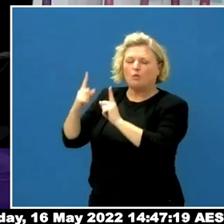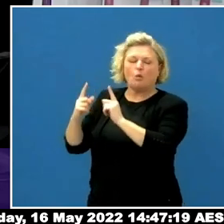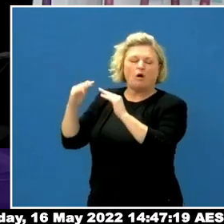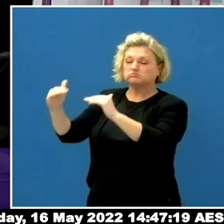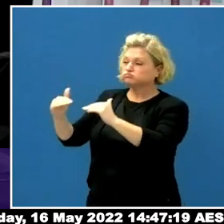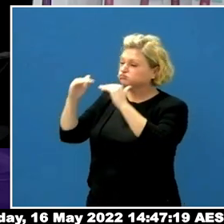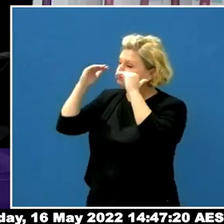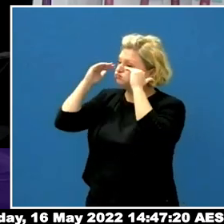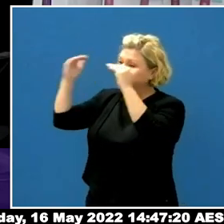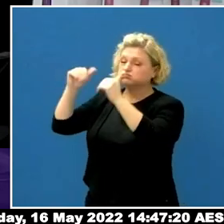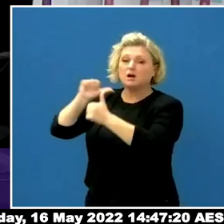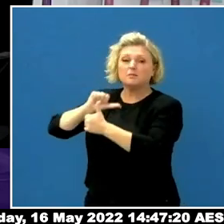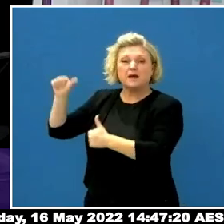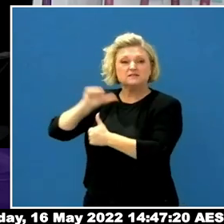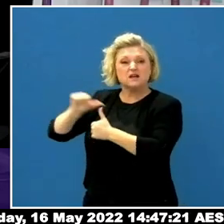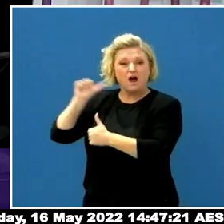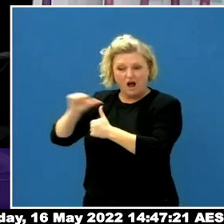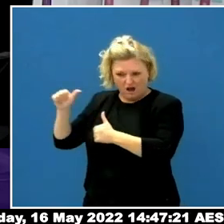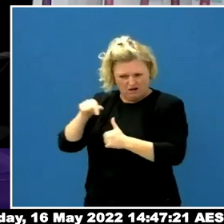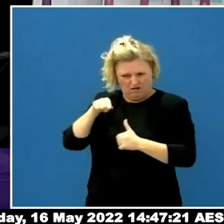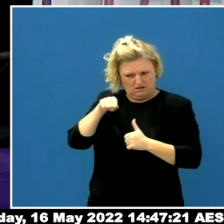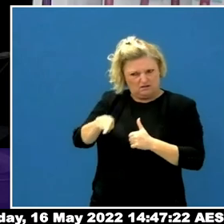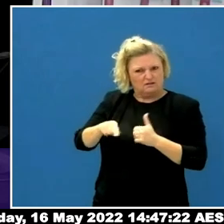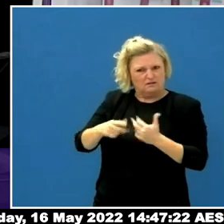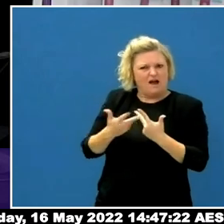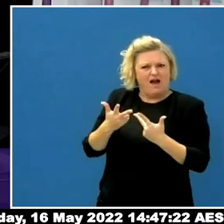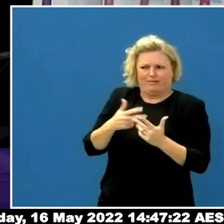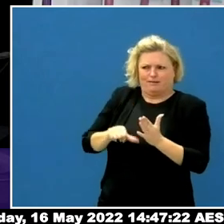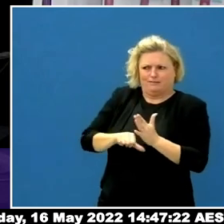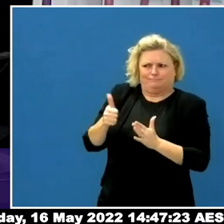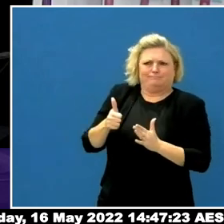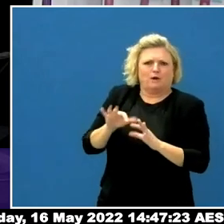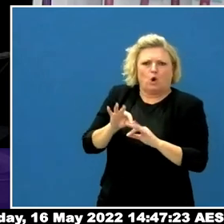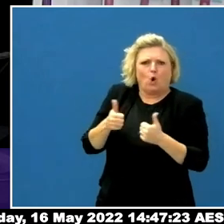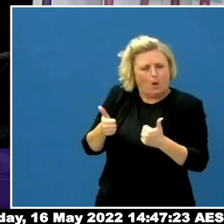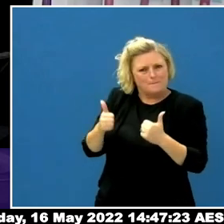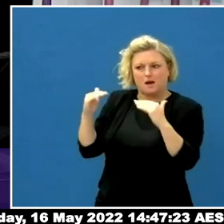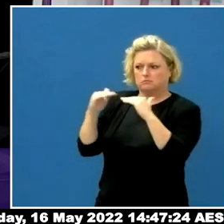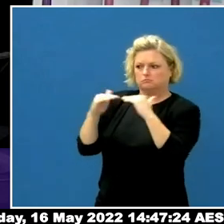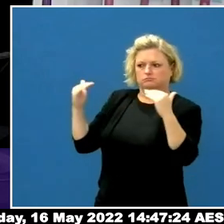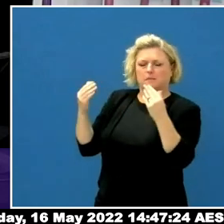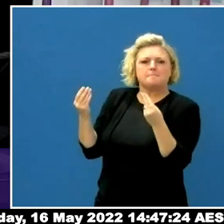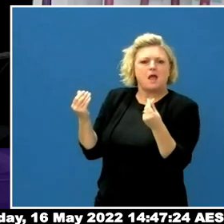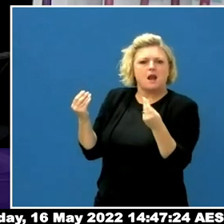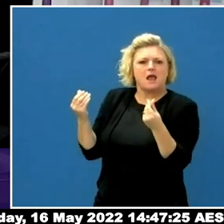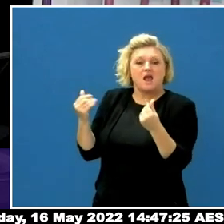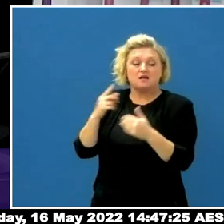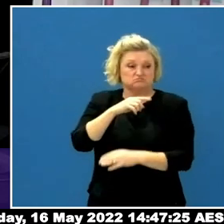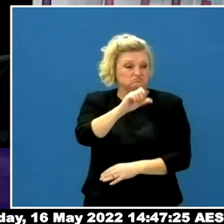Absolutely. Thank you. Chair, can I just ask one more question on points that you make.